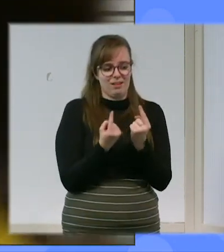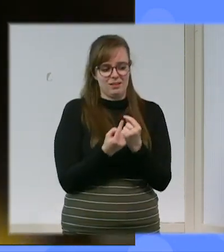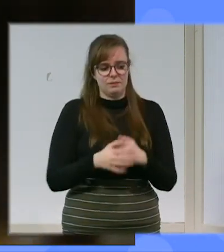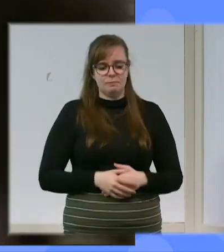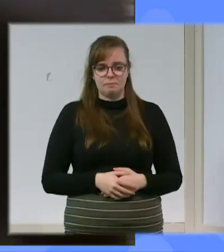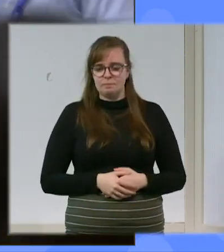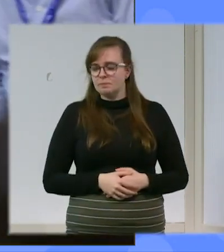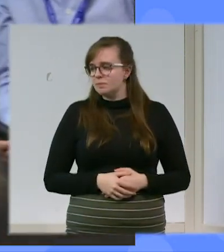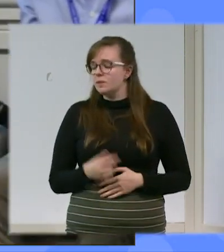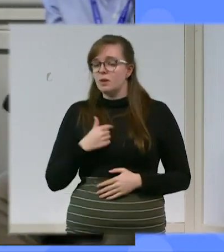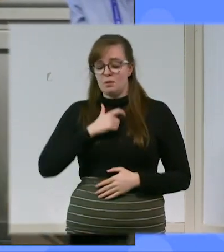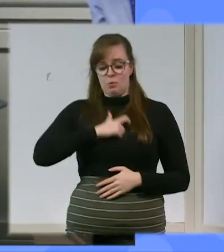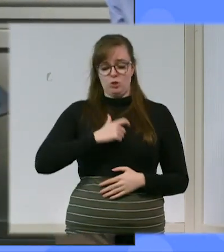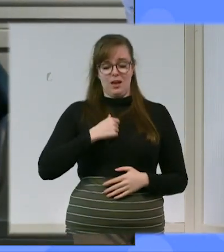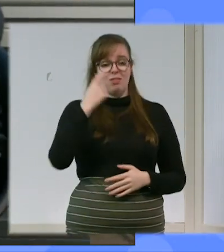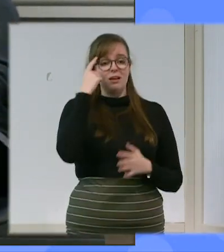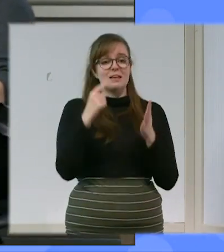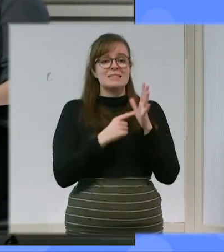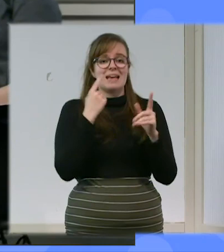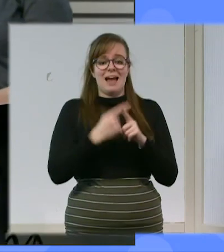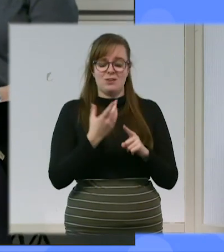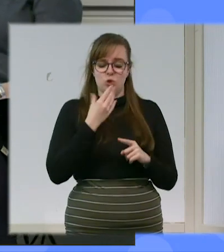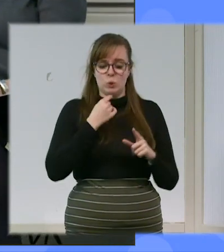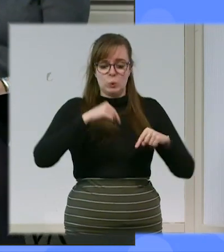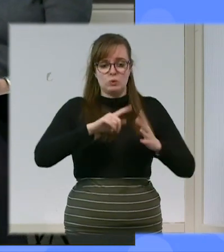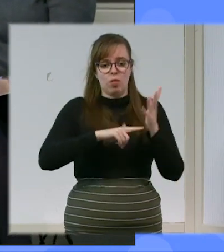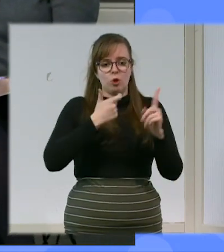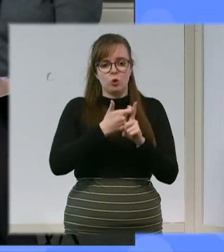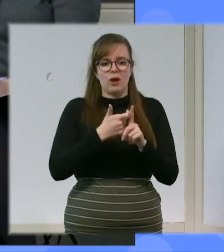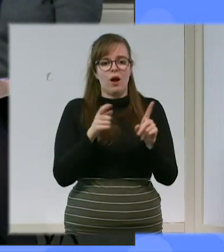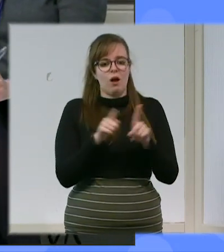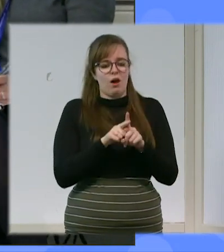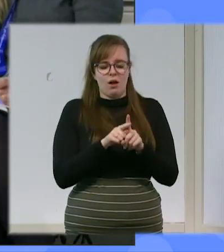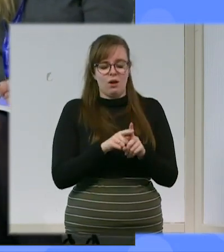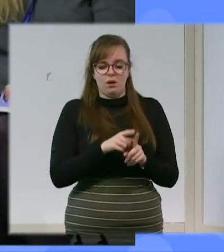nationally I think tax is used in the UK as quite a blunt instrument and I think